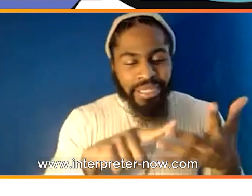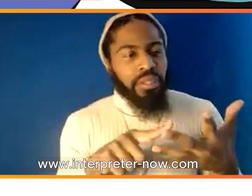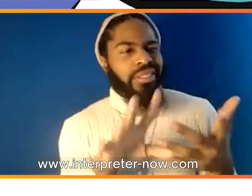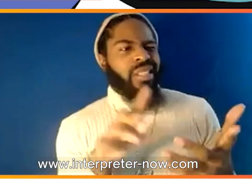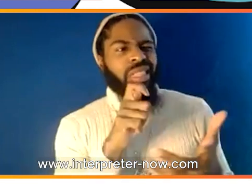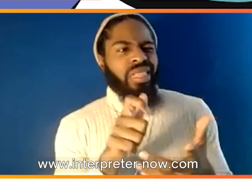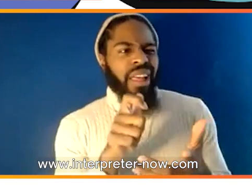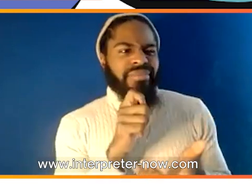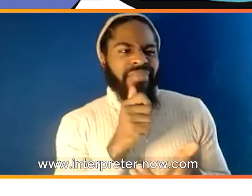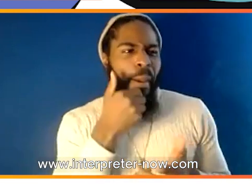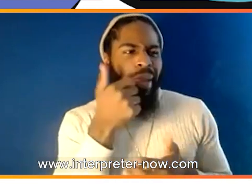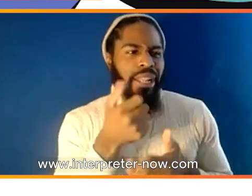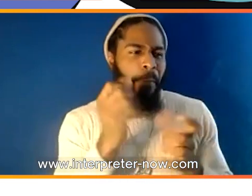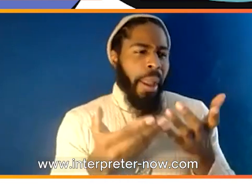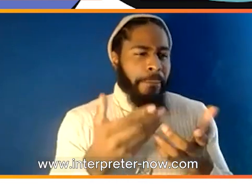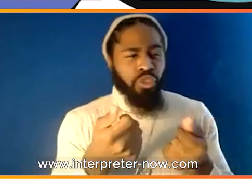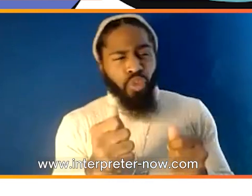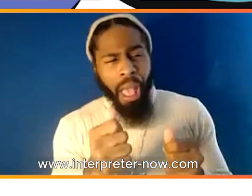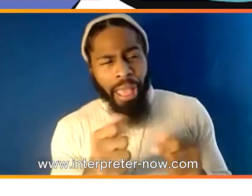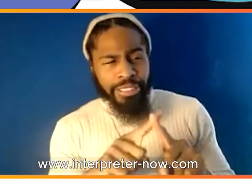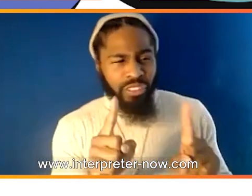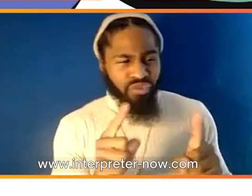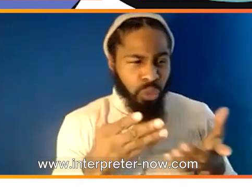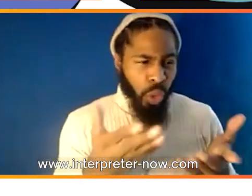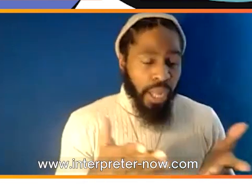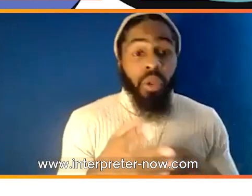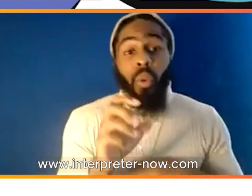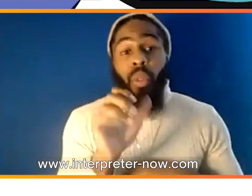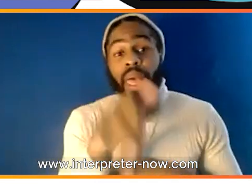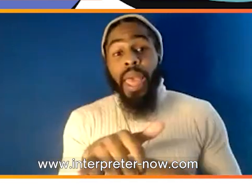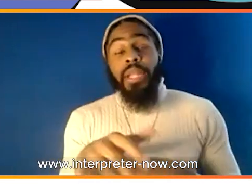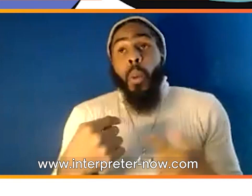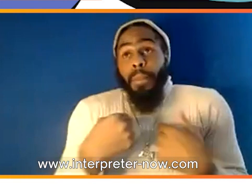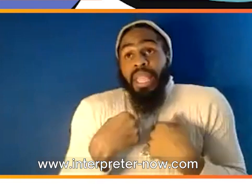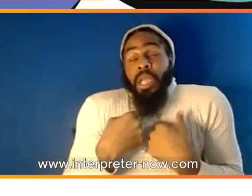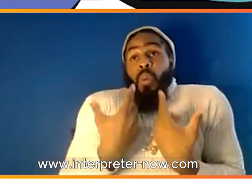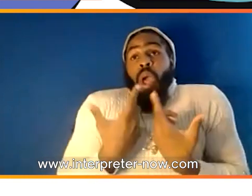so feel uncomfortable. The way I've overcome that, in my career, how I've changed, is done